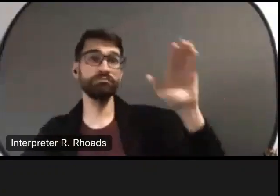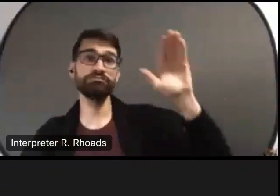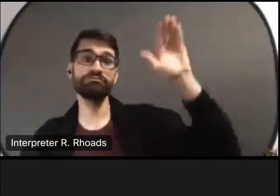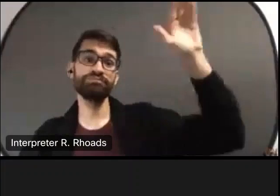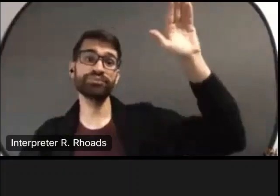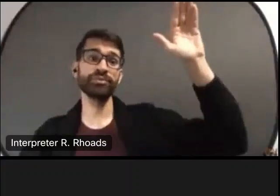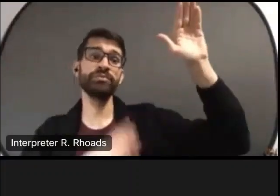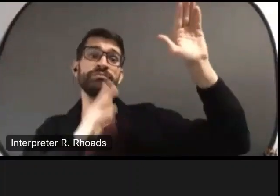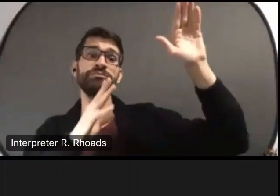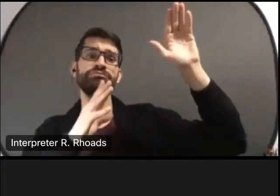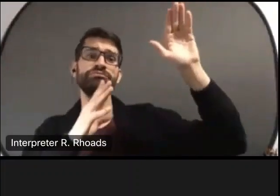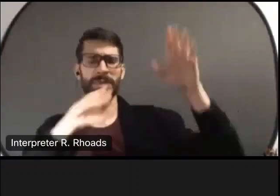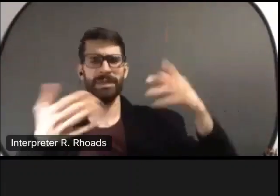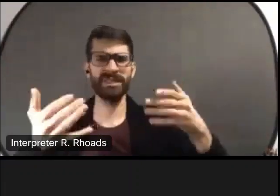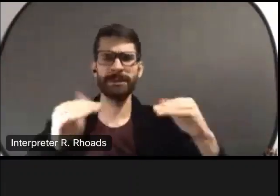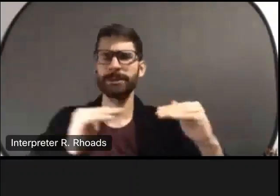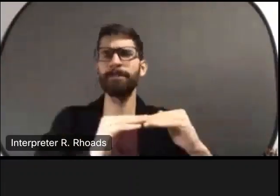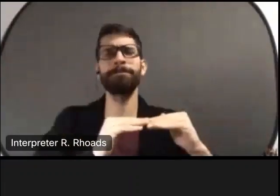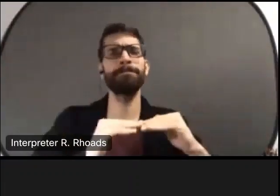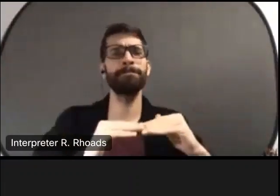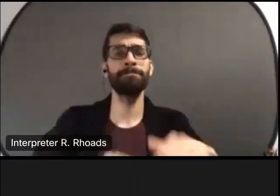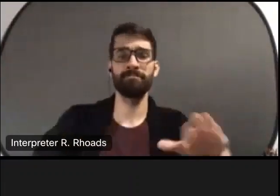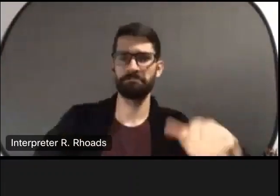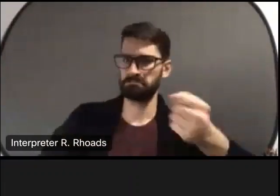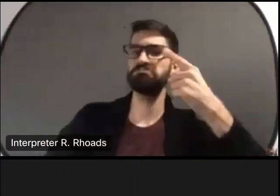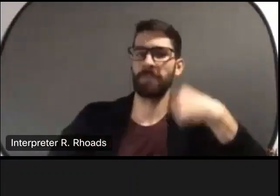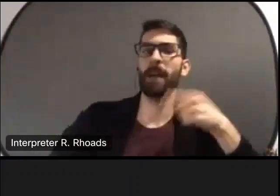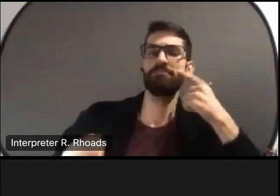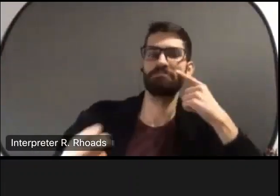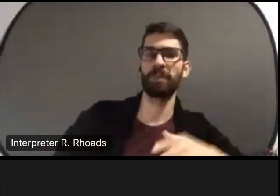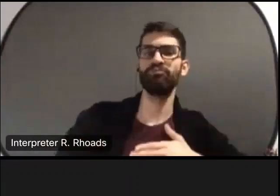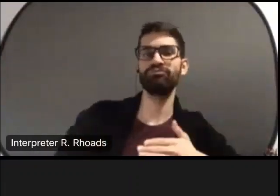my thinking. (Dickerson) So I appreciate that. yes. I just want to make sure that it was legal